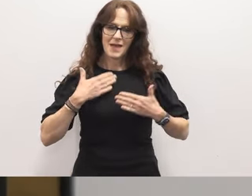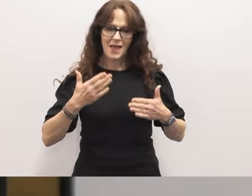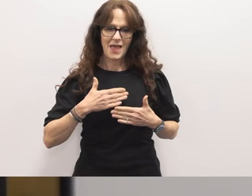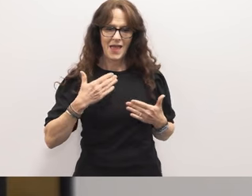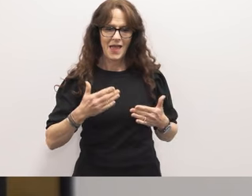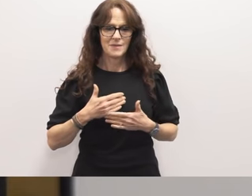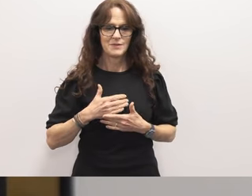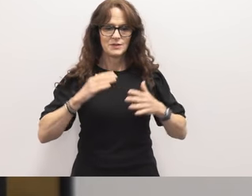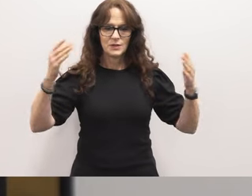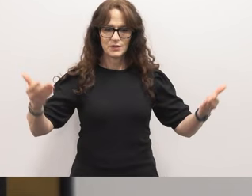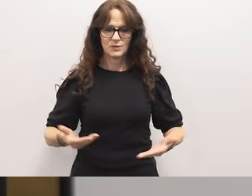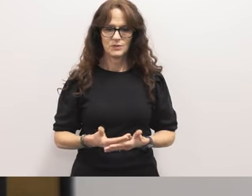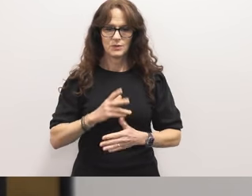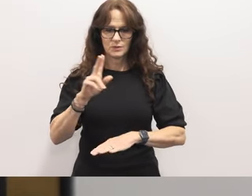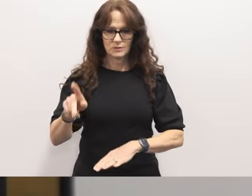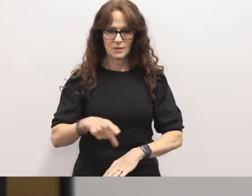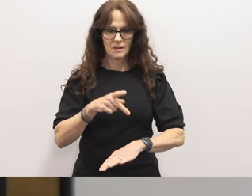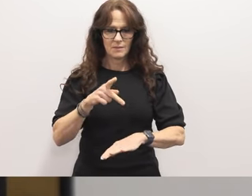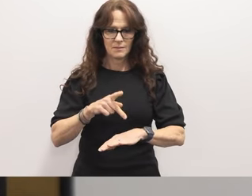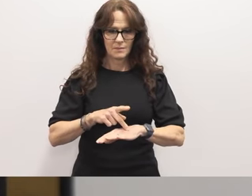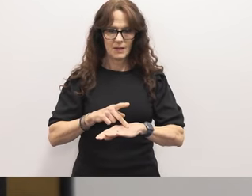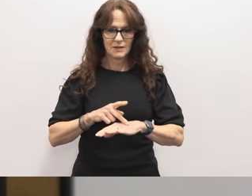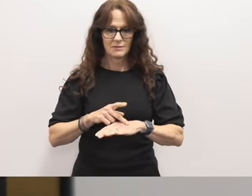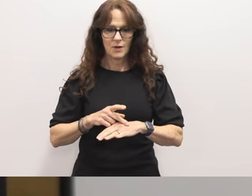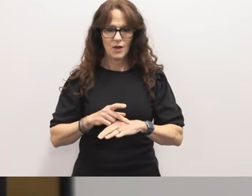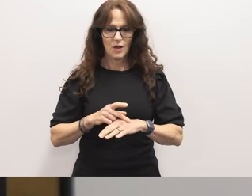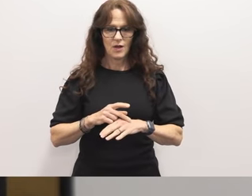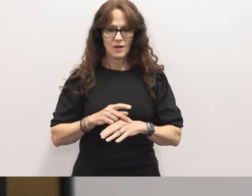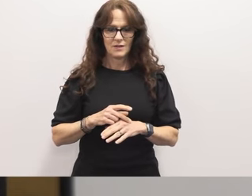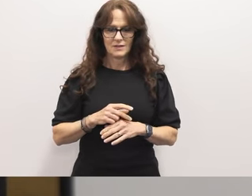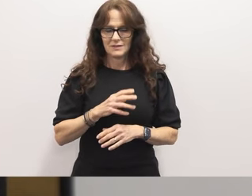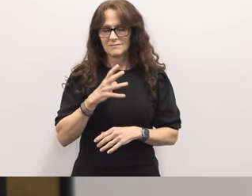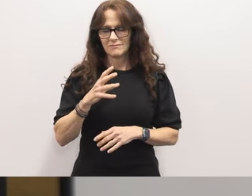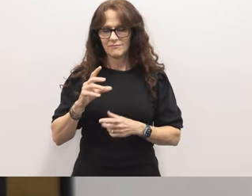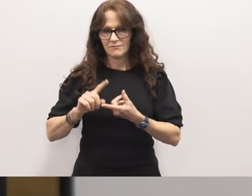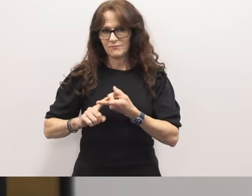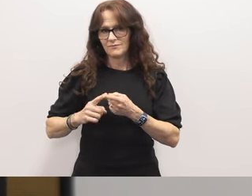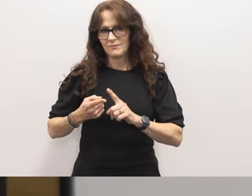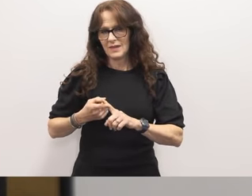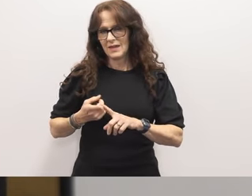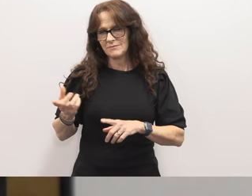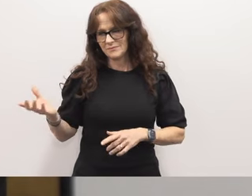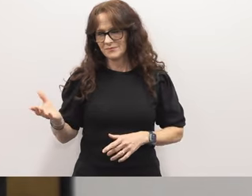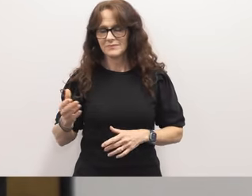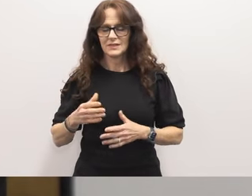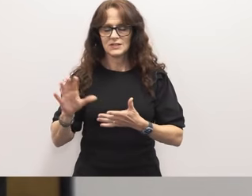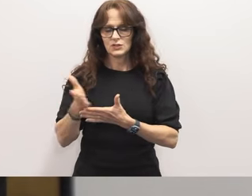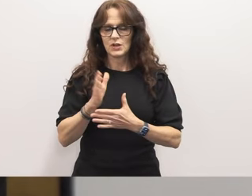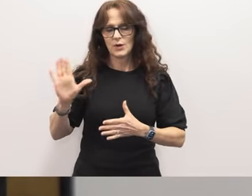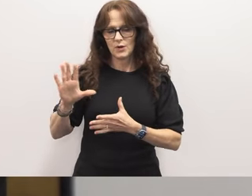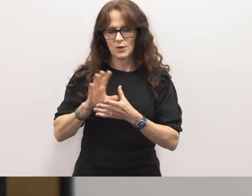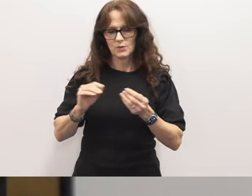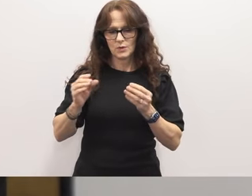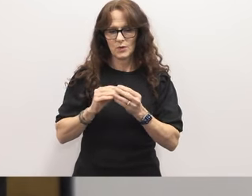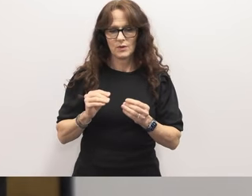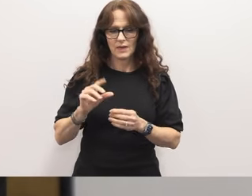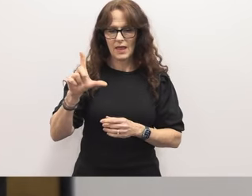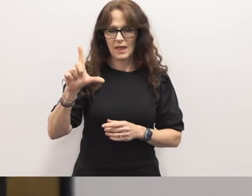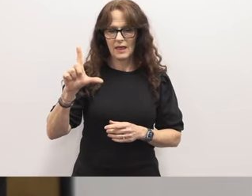and she is going to speak about the data and share her story, the story that Lincoln Elementary embarked on.